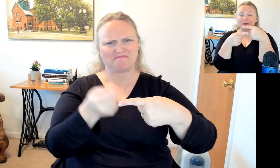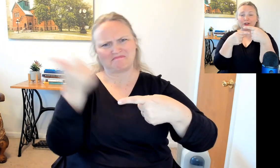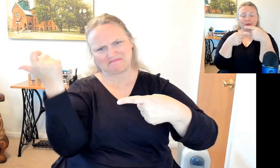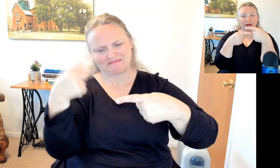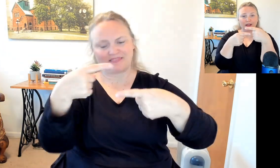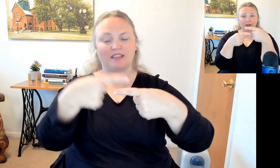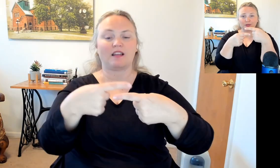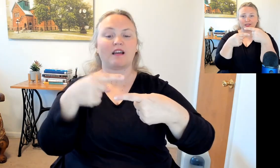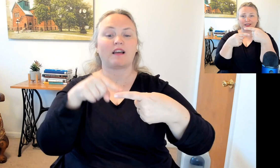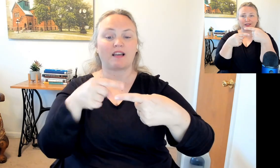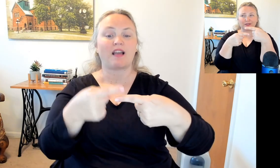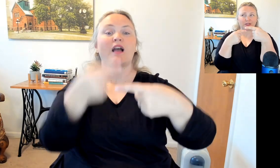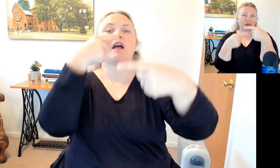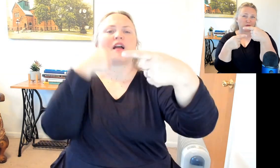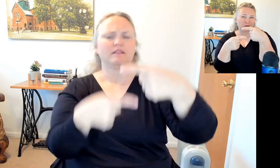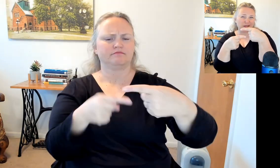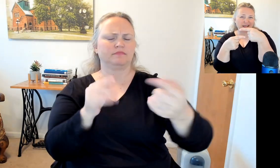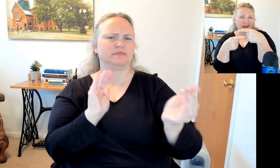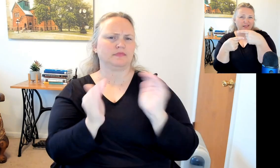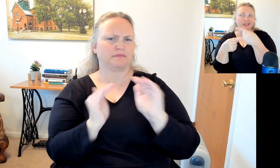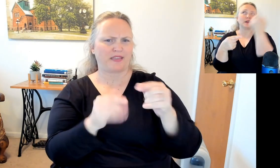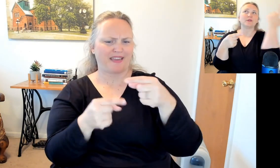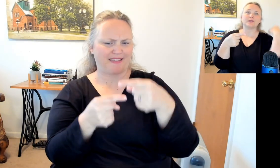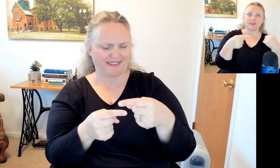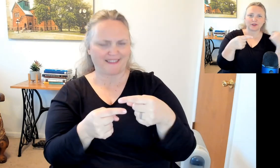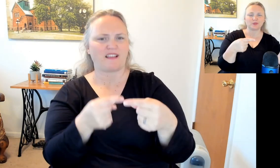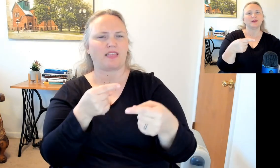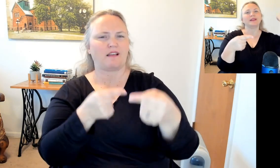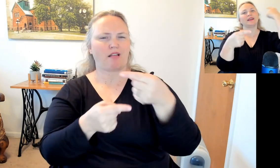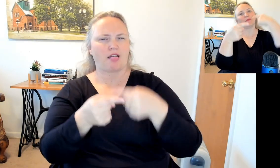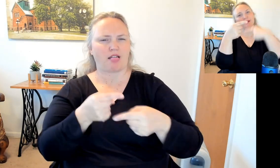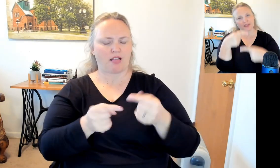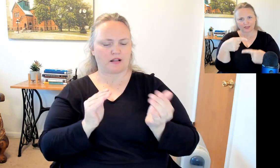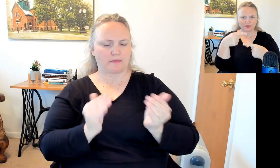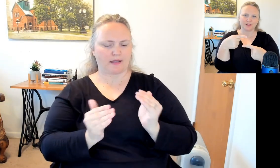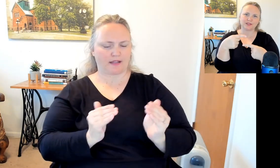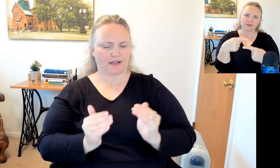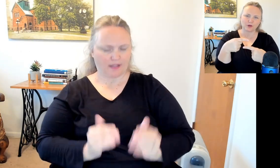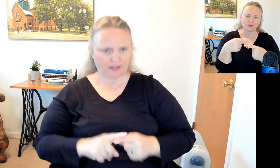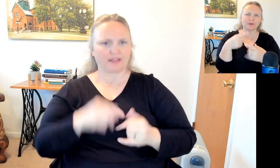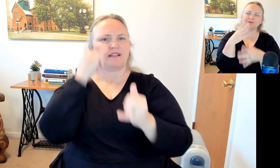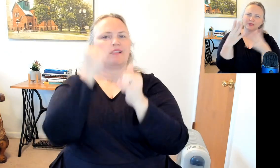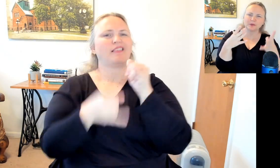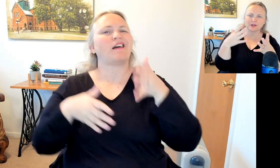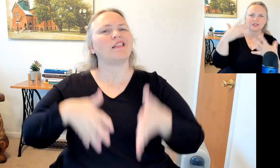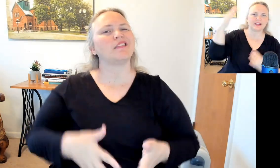When you're comparing those, if the third one wins out, get rid of the first one and compare the third one to the fourth one. You understand.